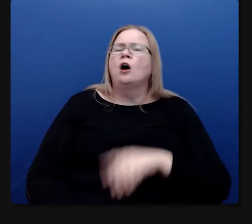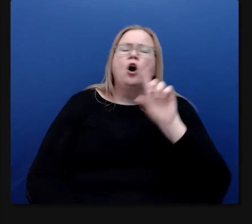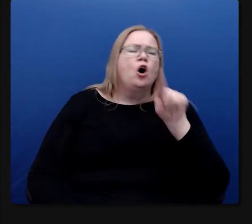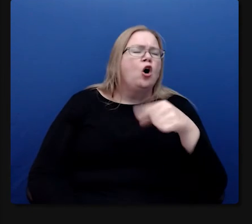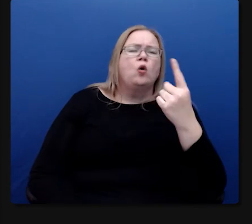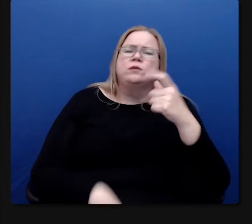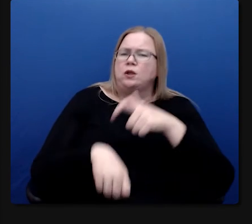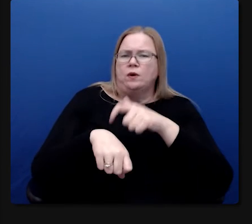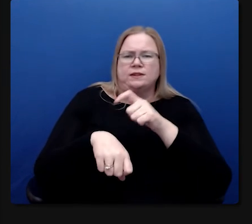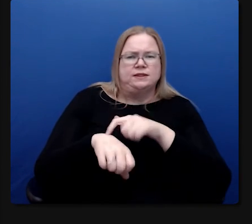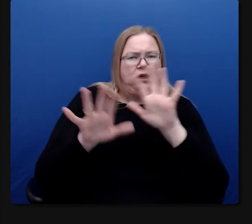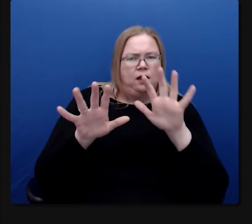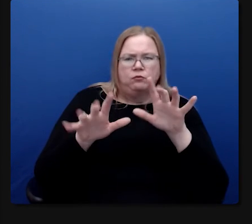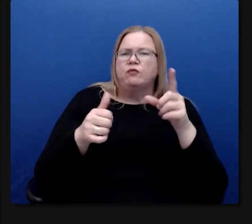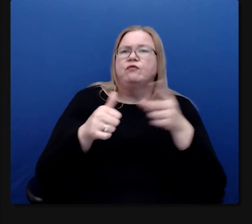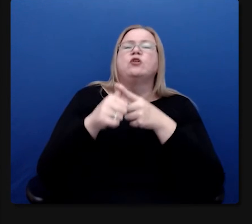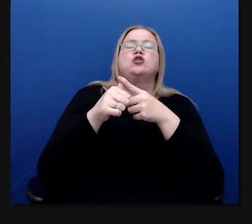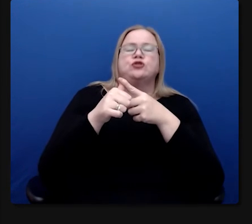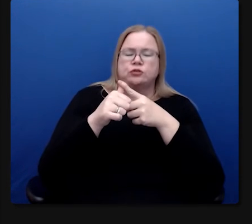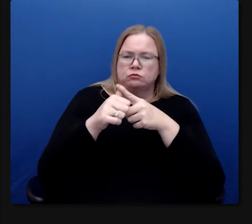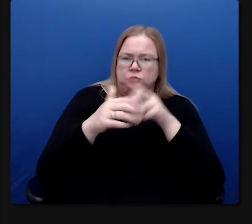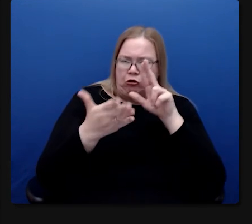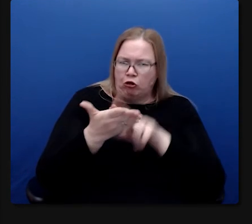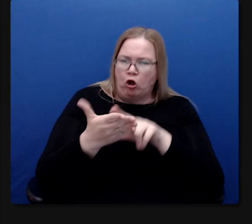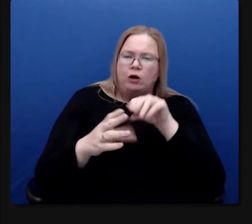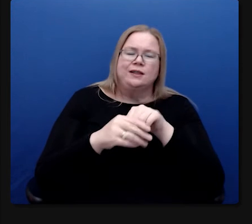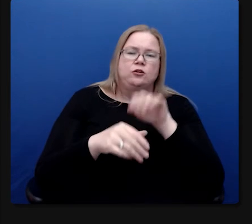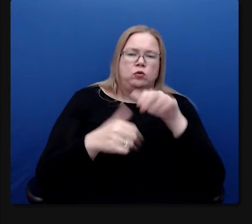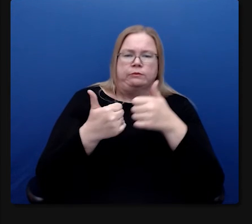You only have to do this this one time when you first log into the machine.